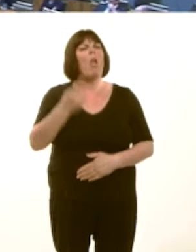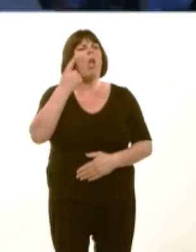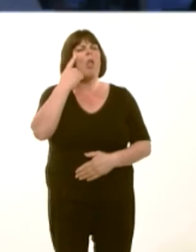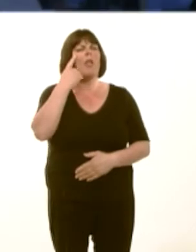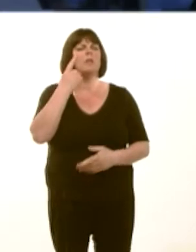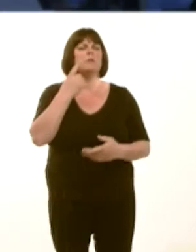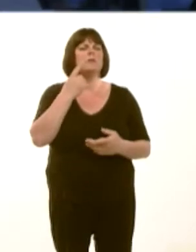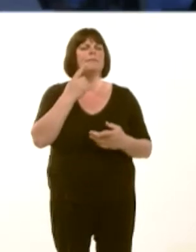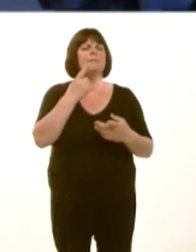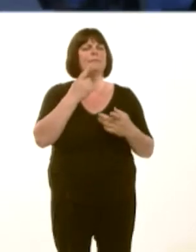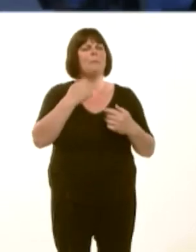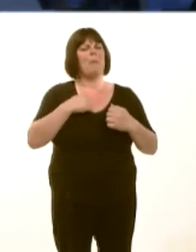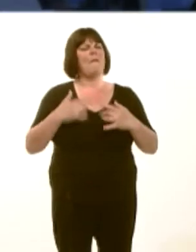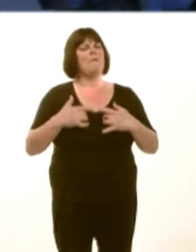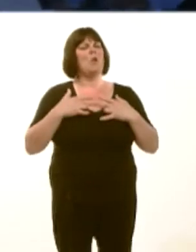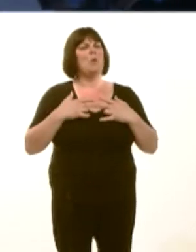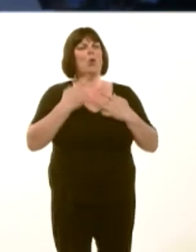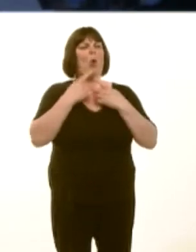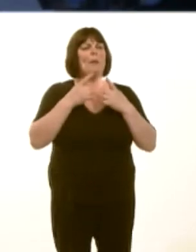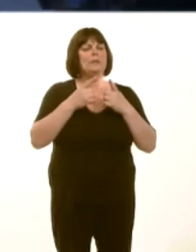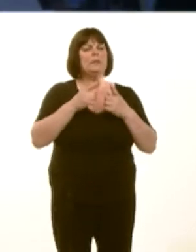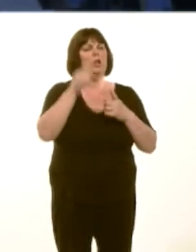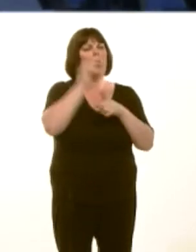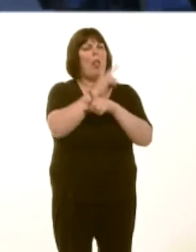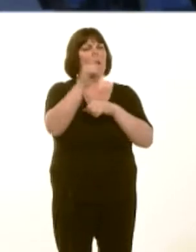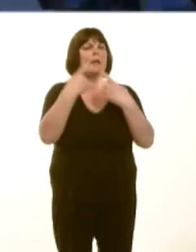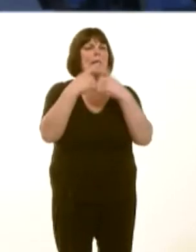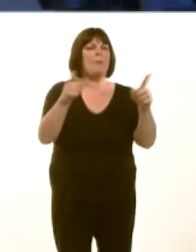Do you share my concern, First Minister, that both Neath Port Talbot and Swansea have effectively